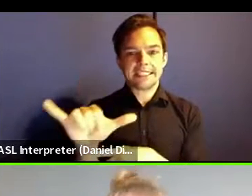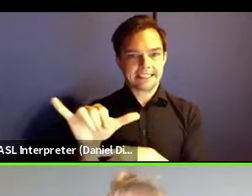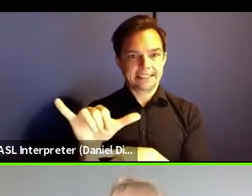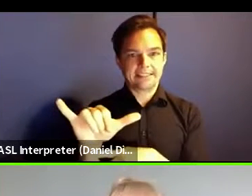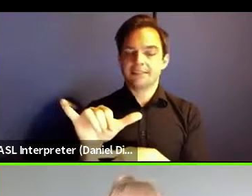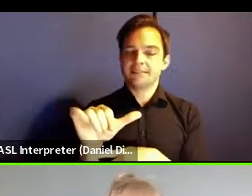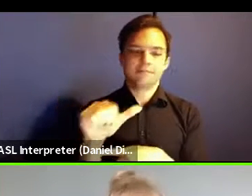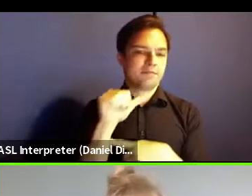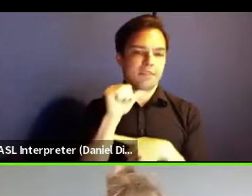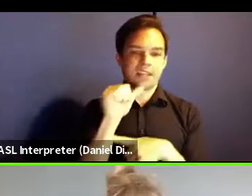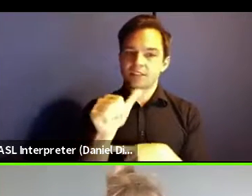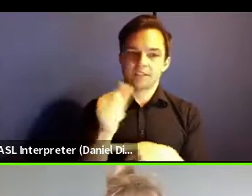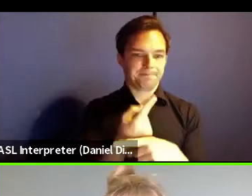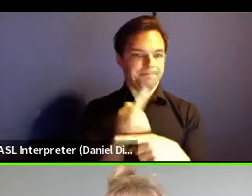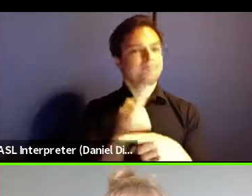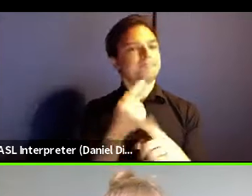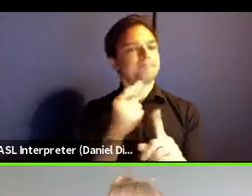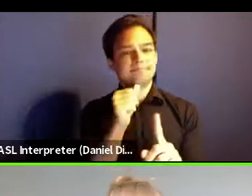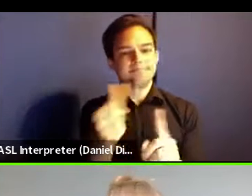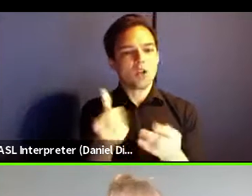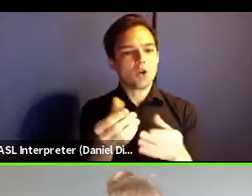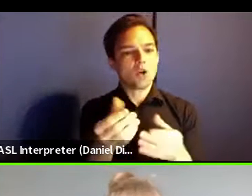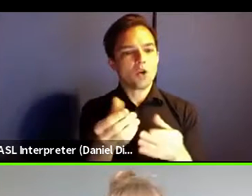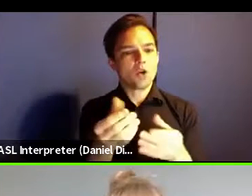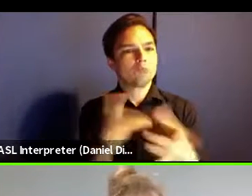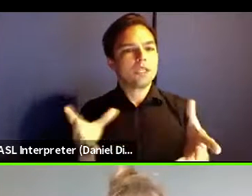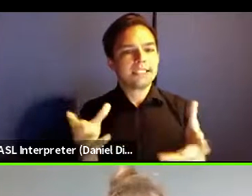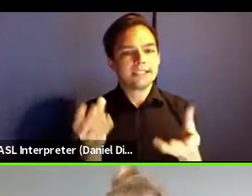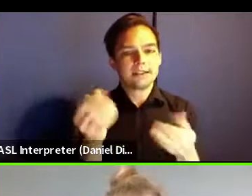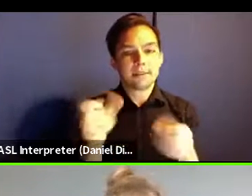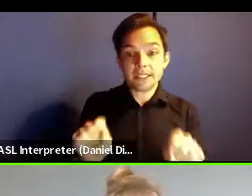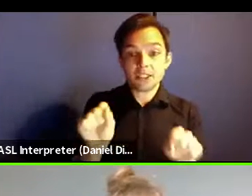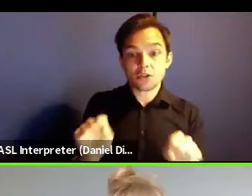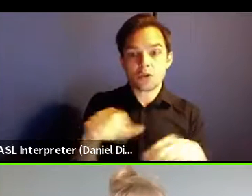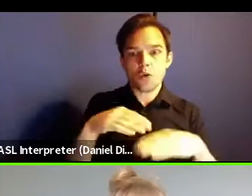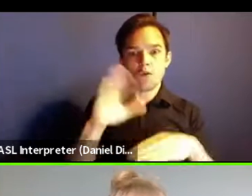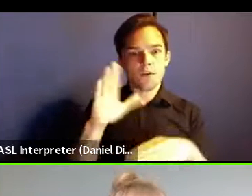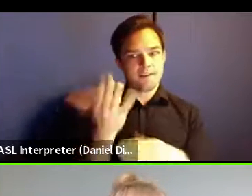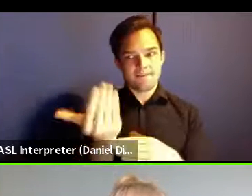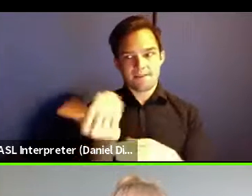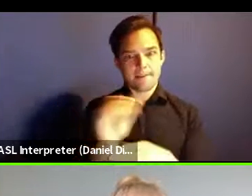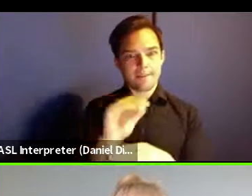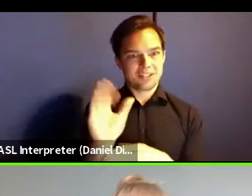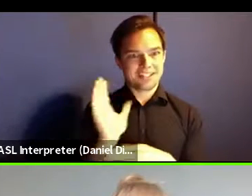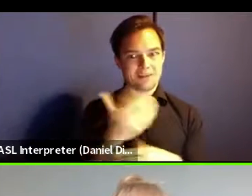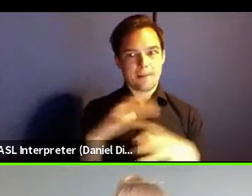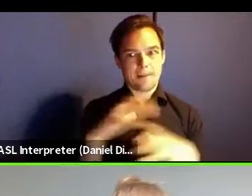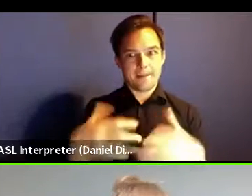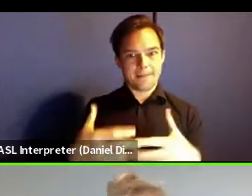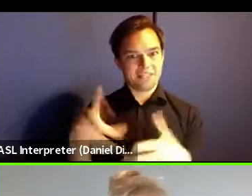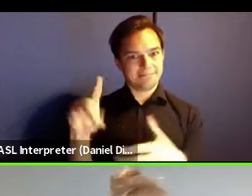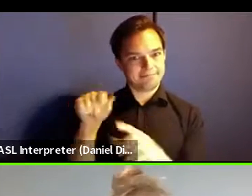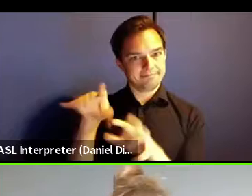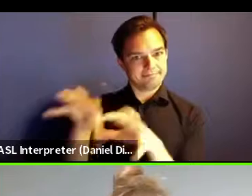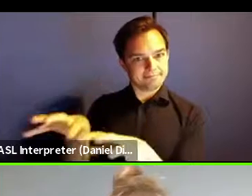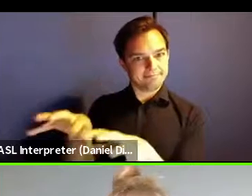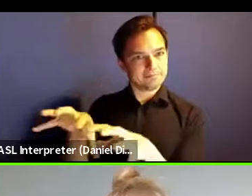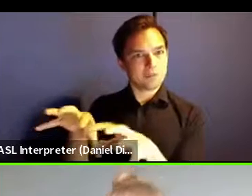And that is not about releasing the potential of over 15% of our population. And I am obsessed with the fact though,